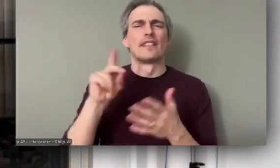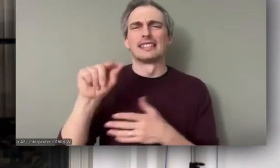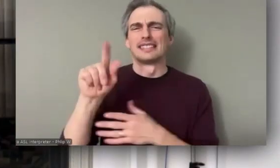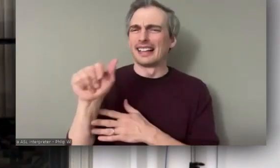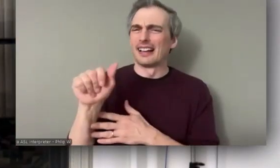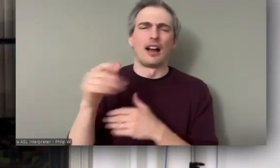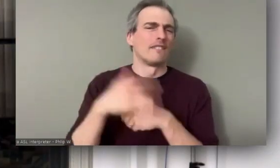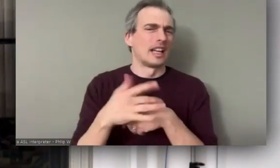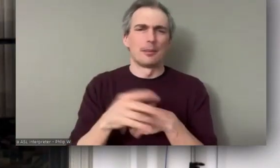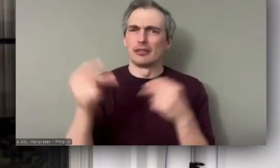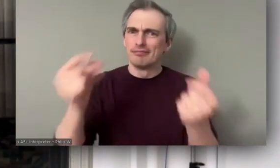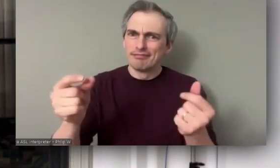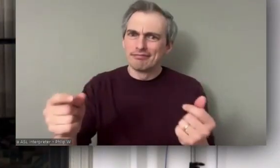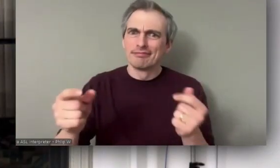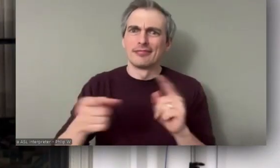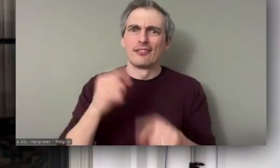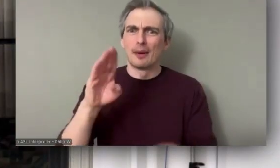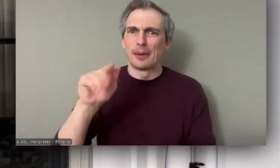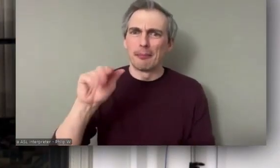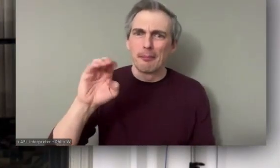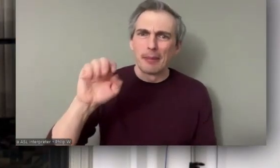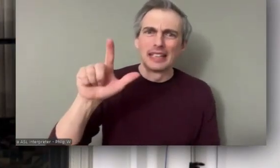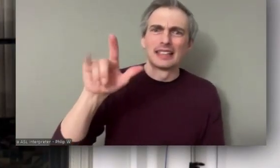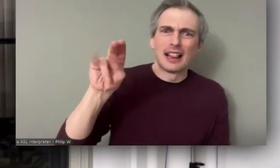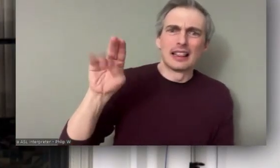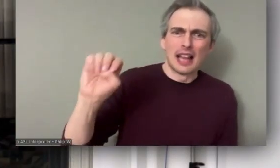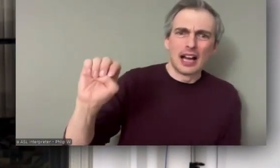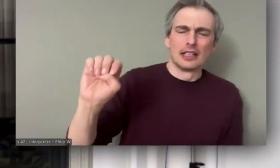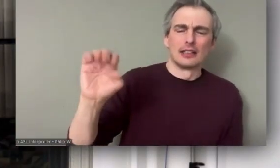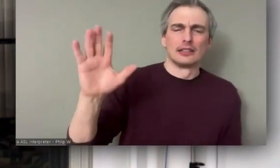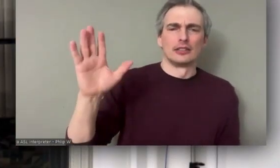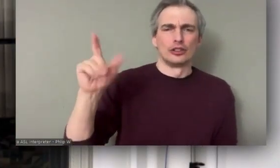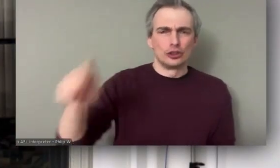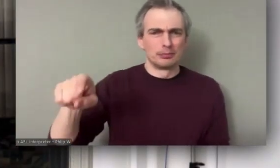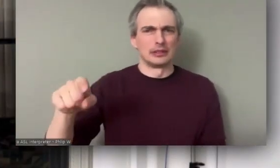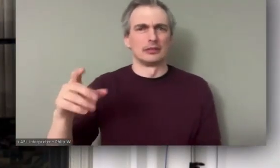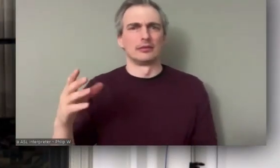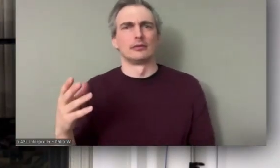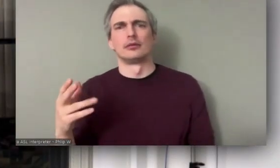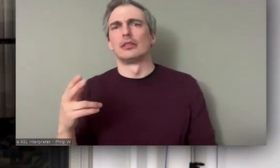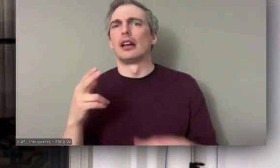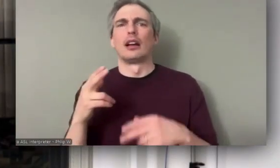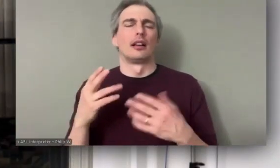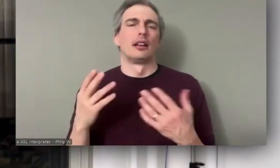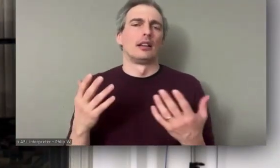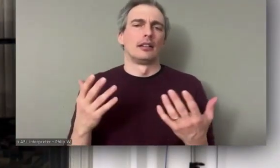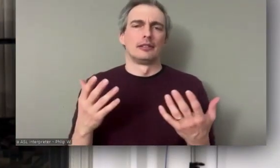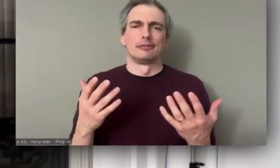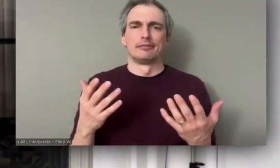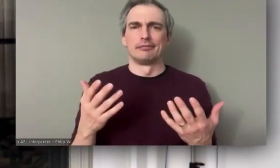Then assistive technologies can build things on top of it. You know... Yeah. Maybe the screen reader doesn't read out everything that someone is wearing.